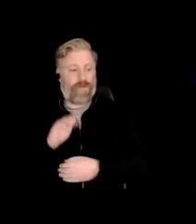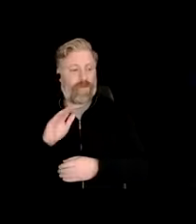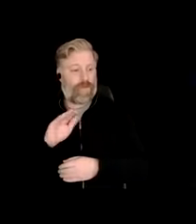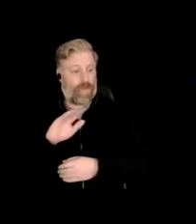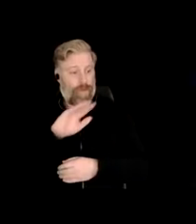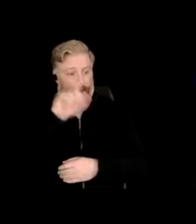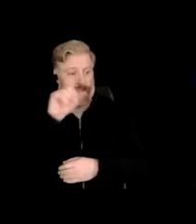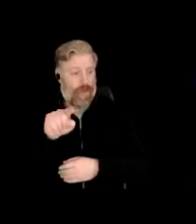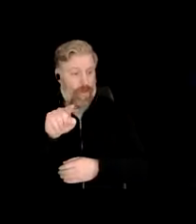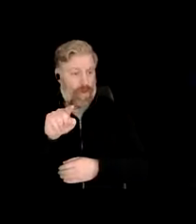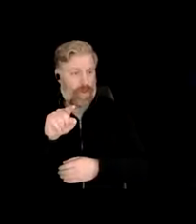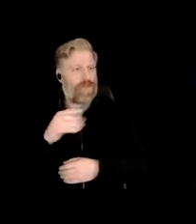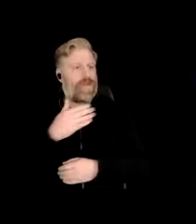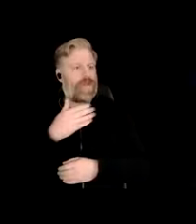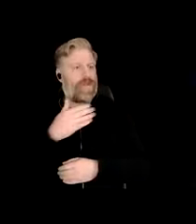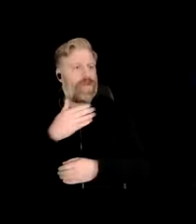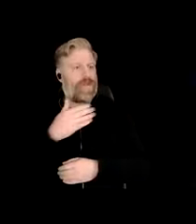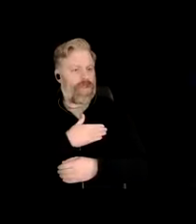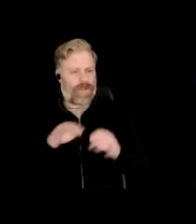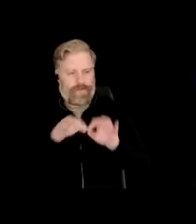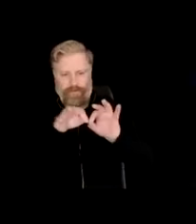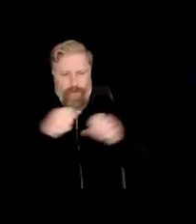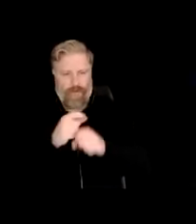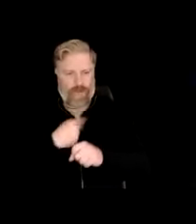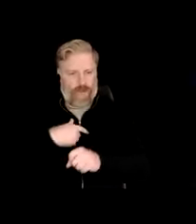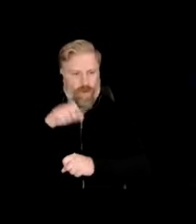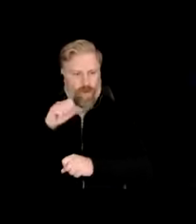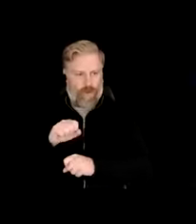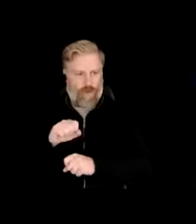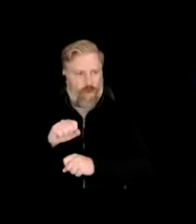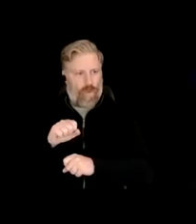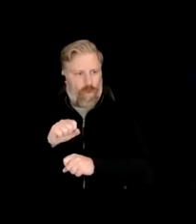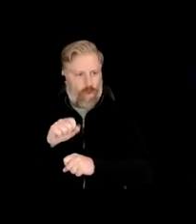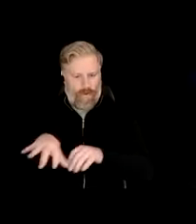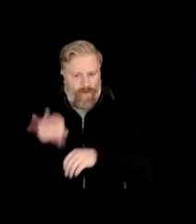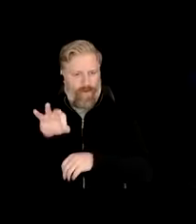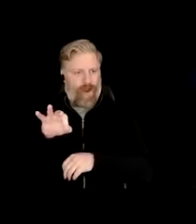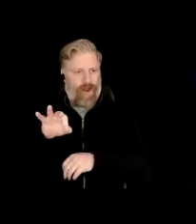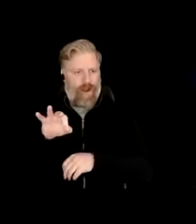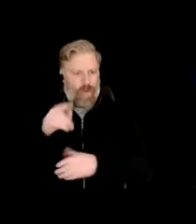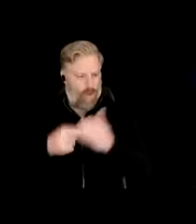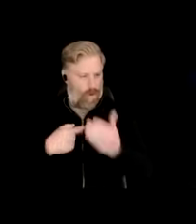something we can track back on. Using the slide title is helpful. So writing something like